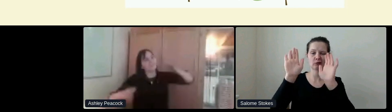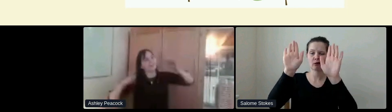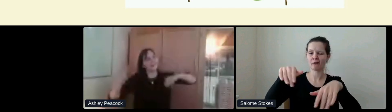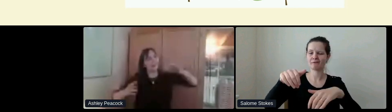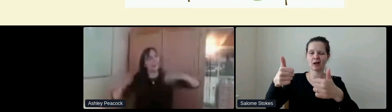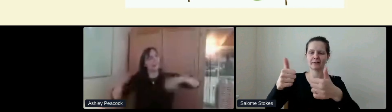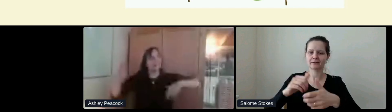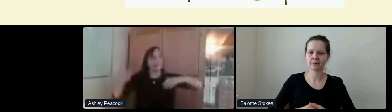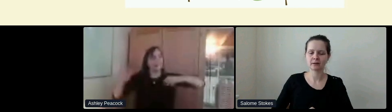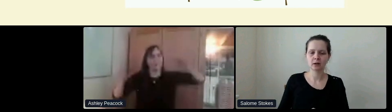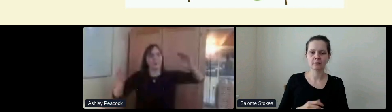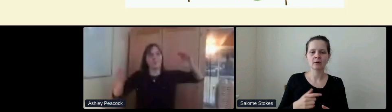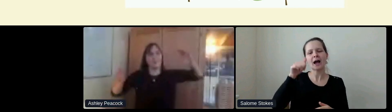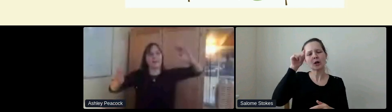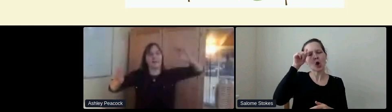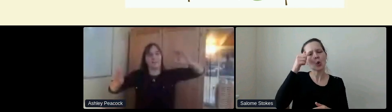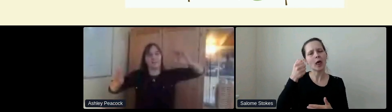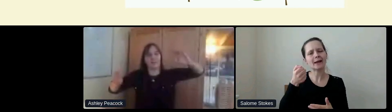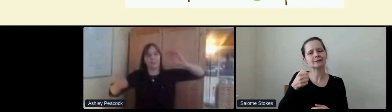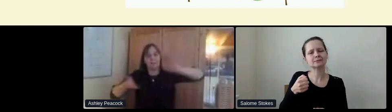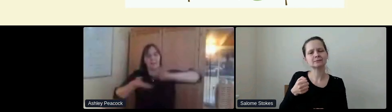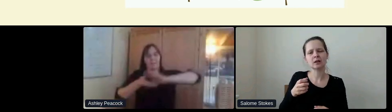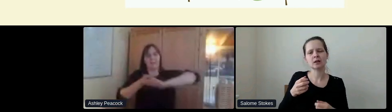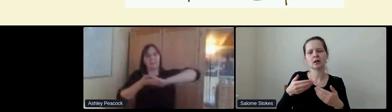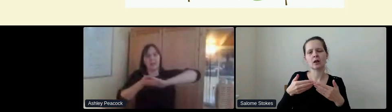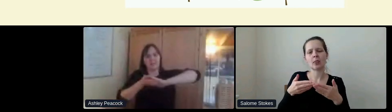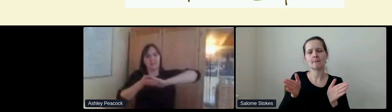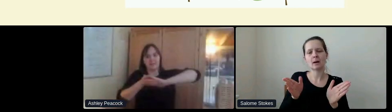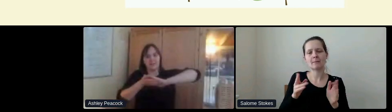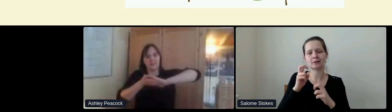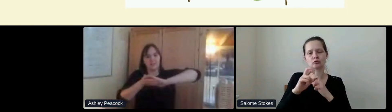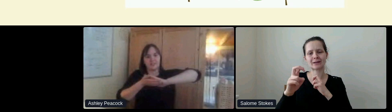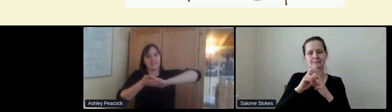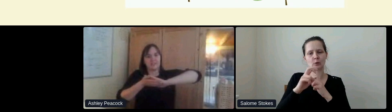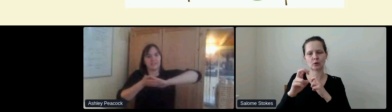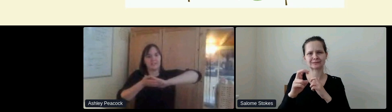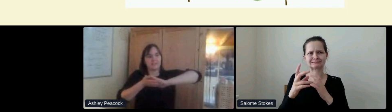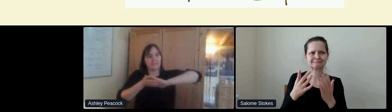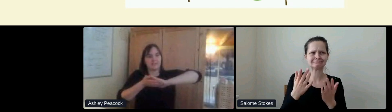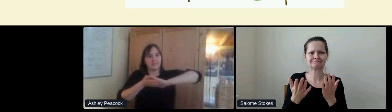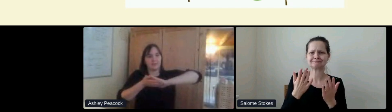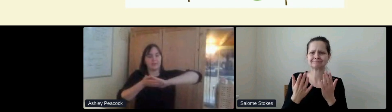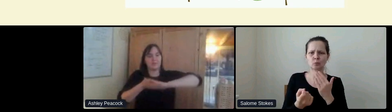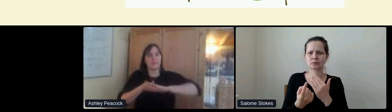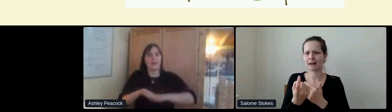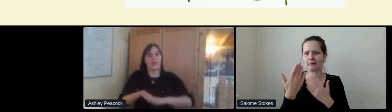be a bit unpredictable and combining it with an unpredictable person, just leads to also chaos.